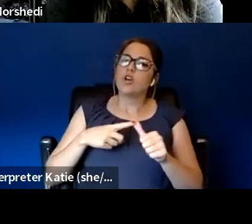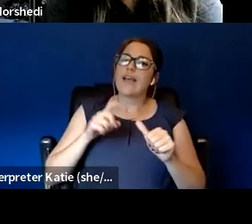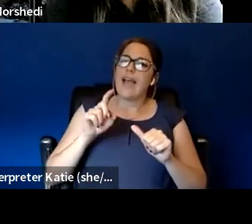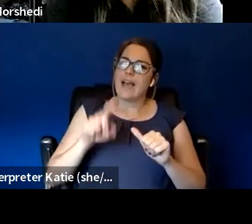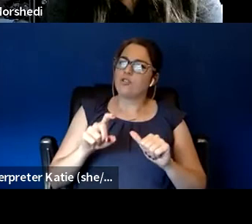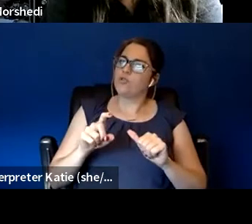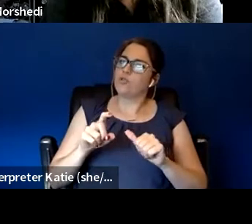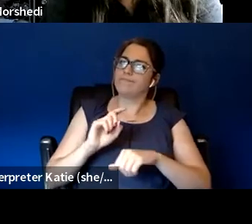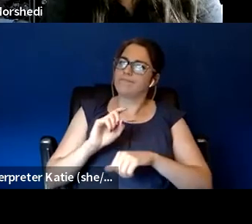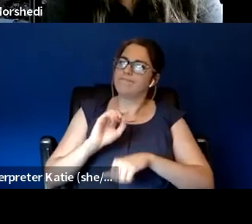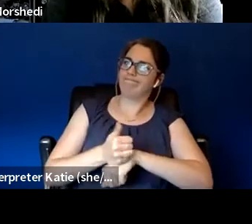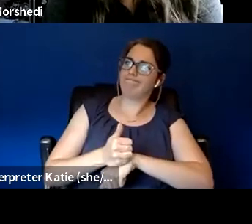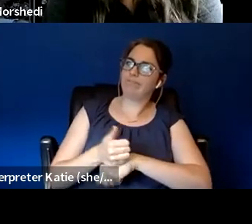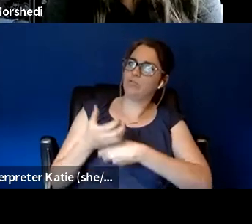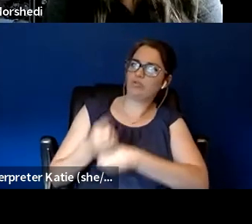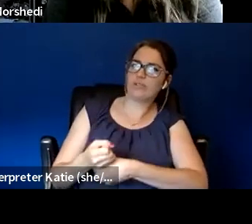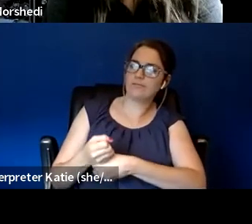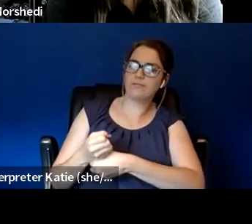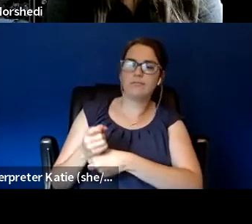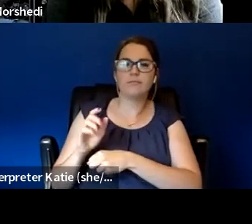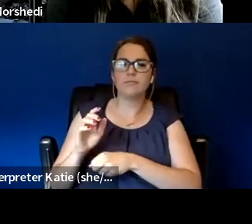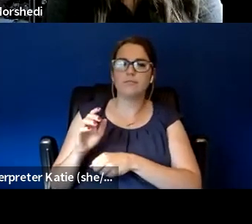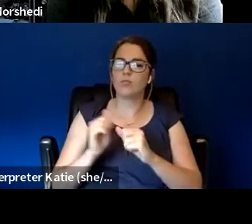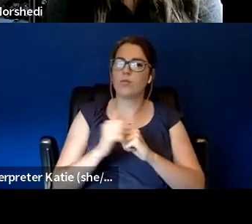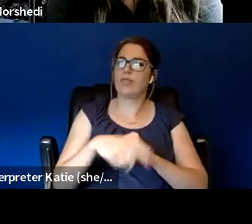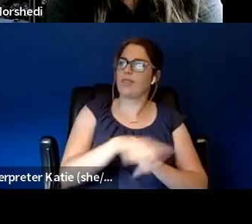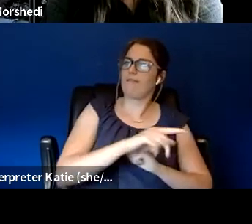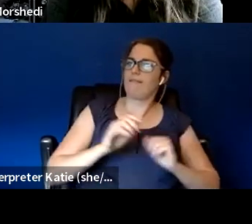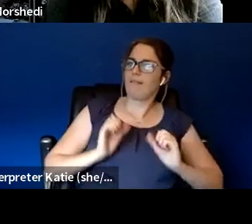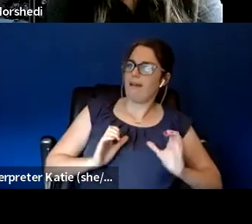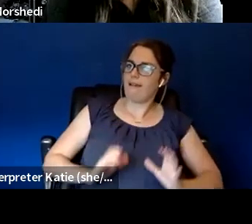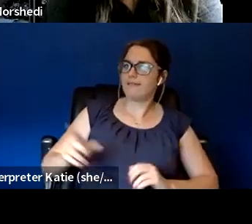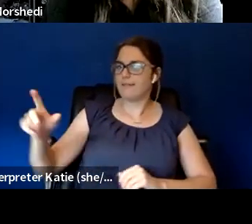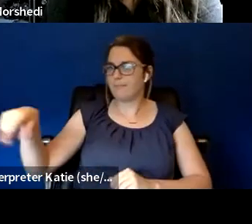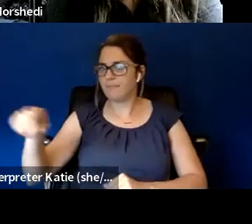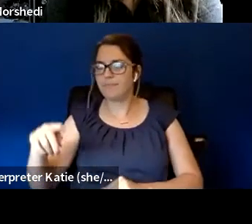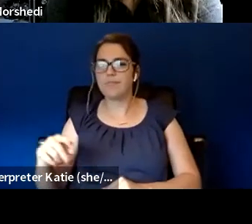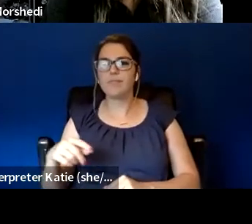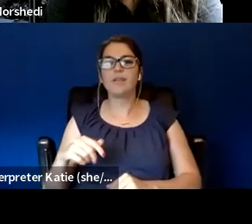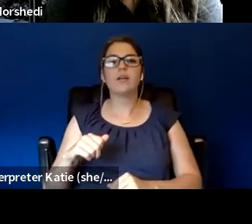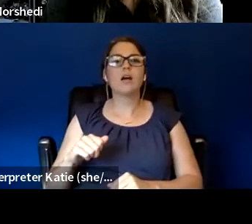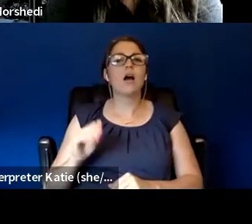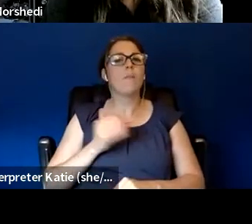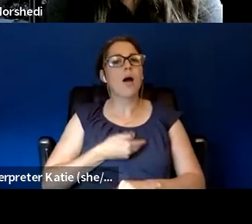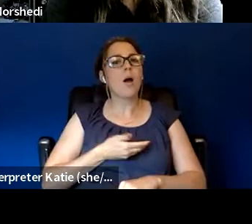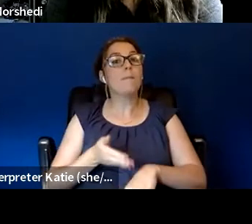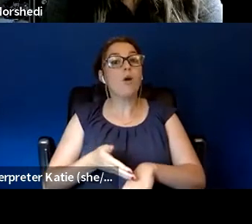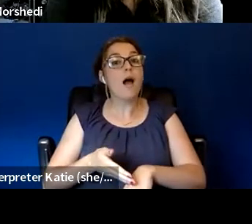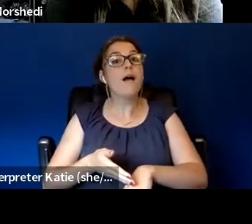So it's been a work in progress. We've been big and little. And then we worked with the